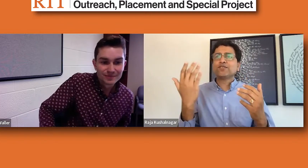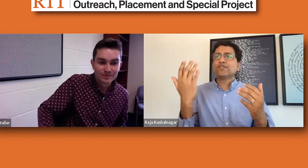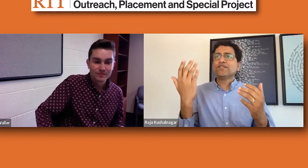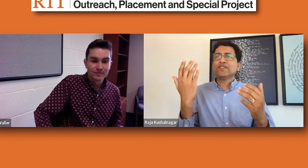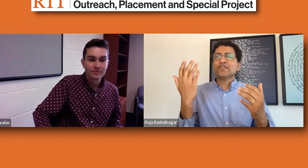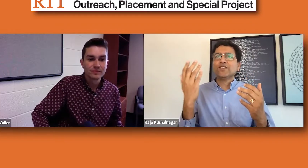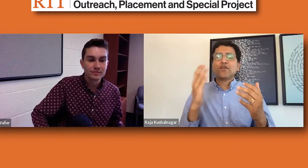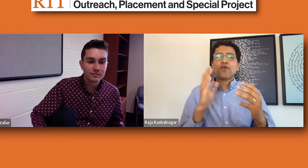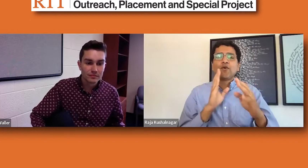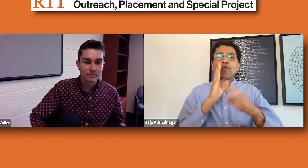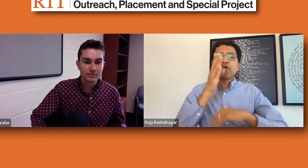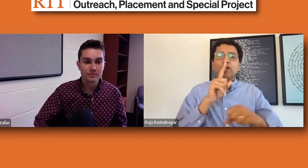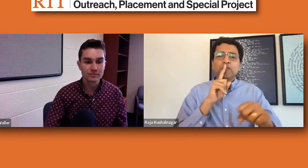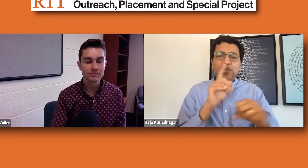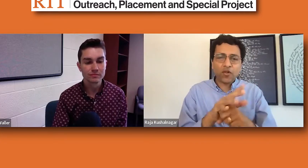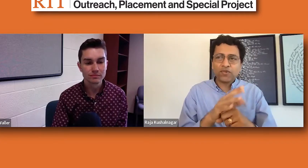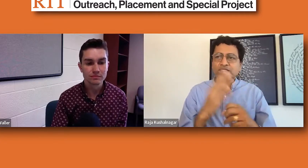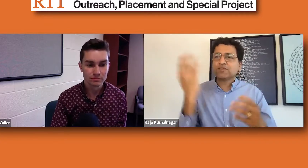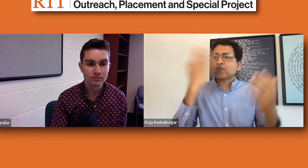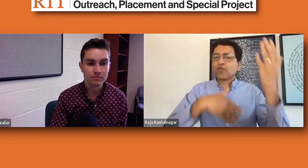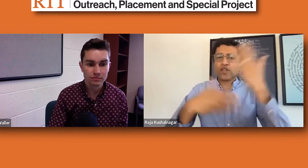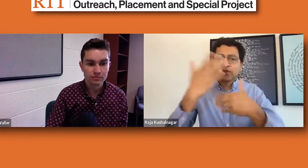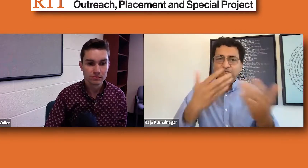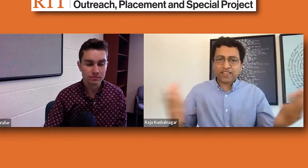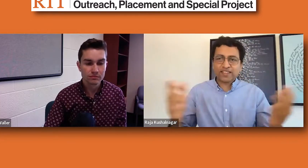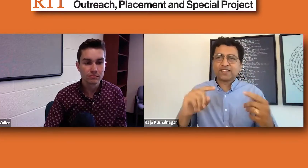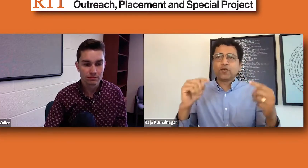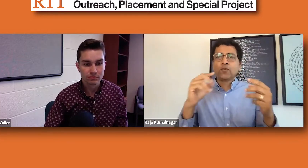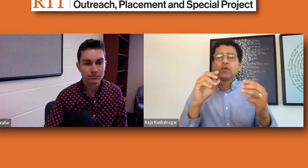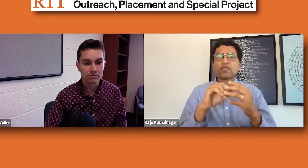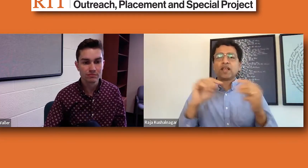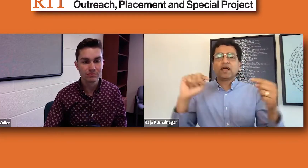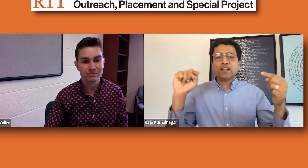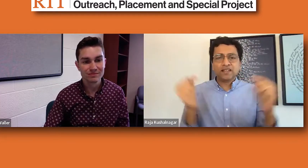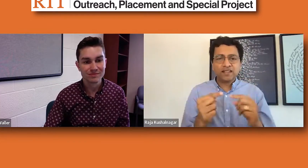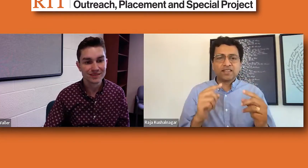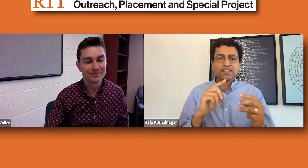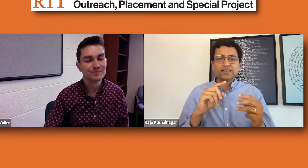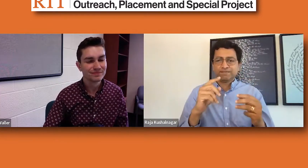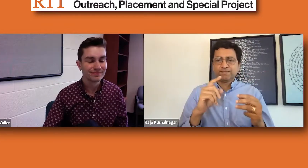And so I think it's easy to over promise and overlook things.